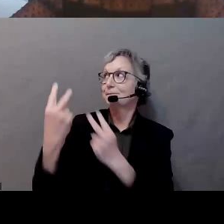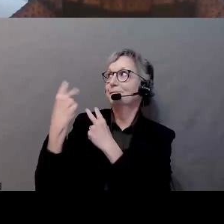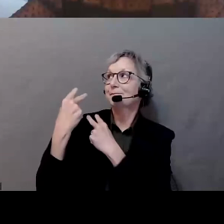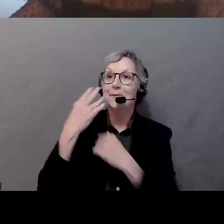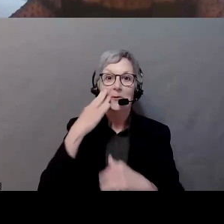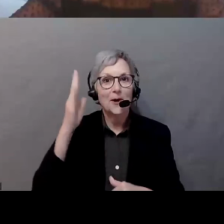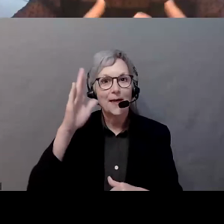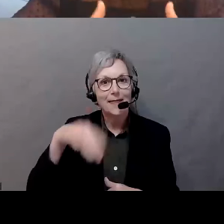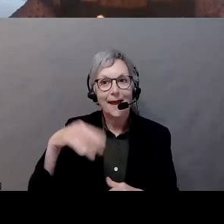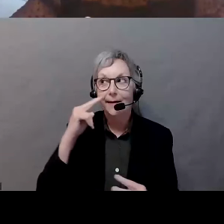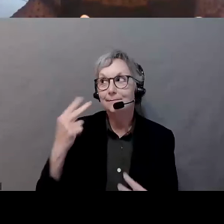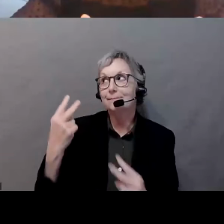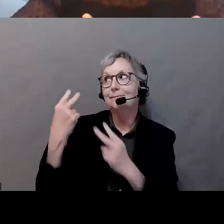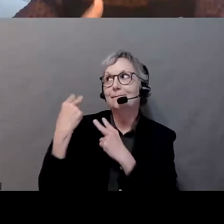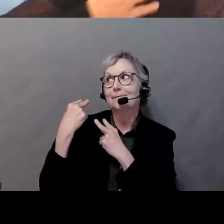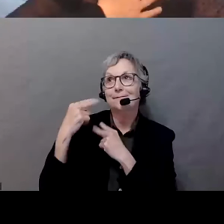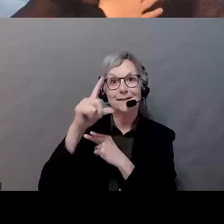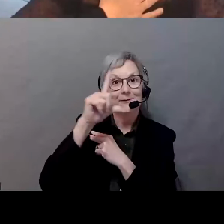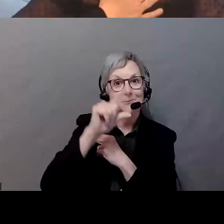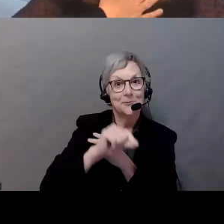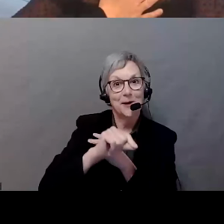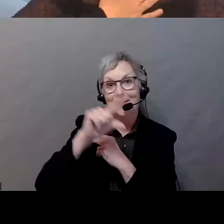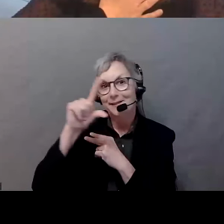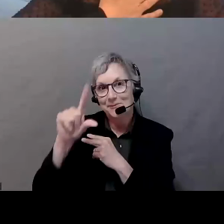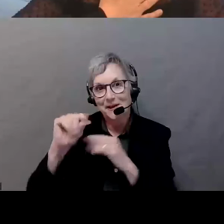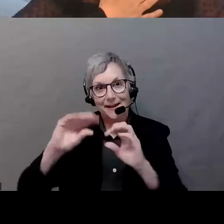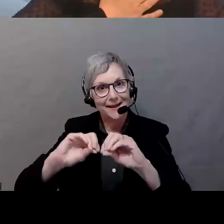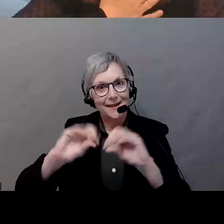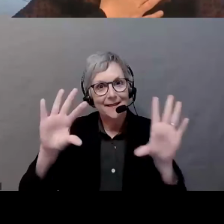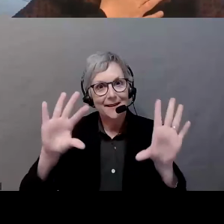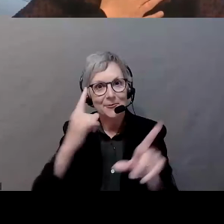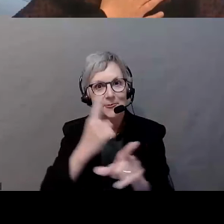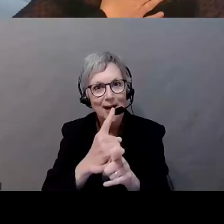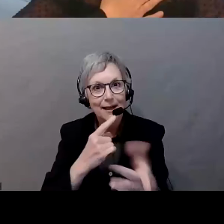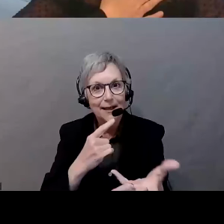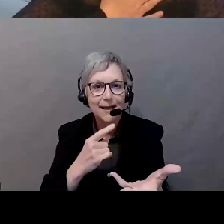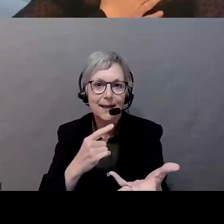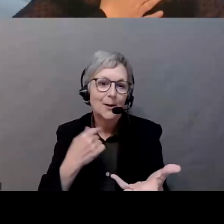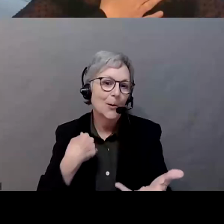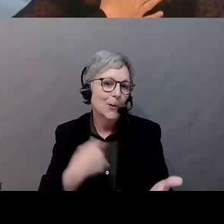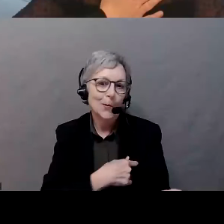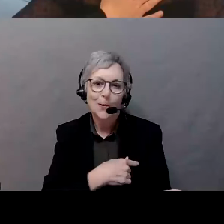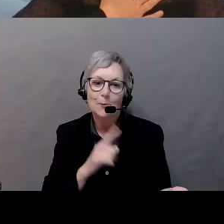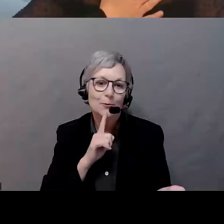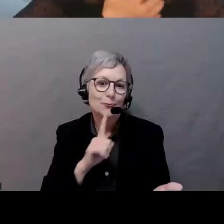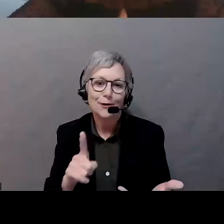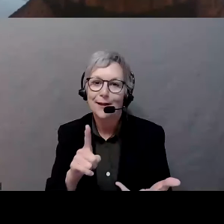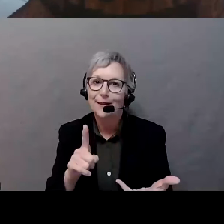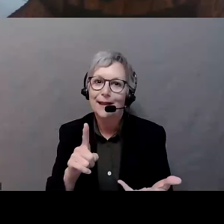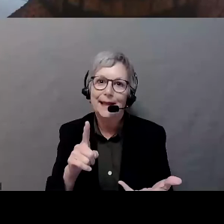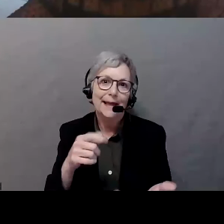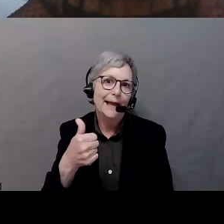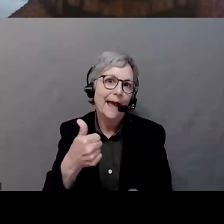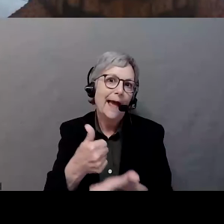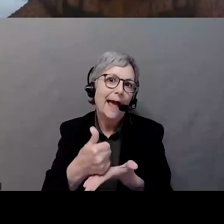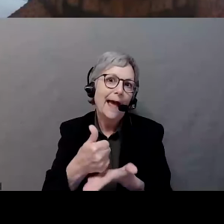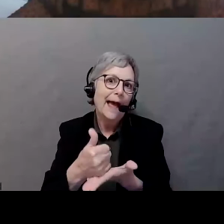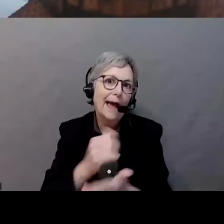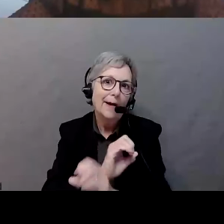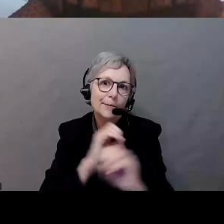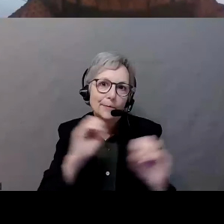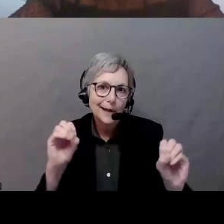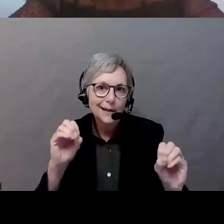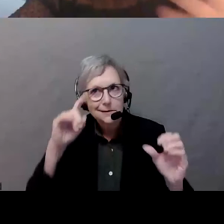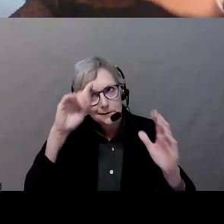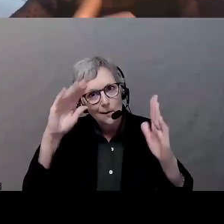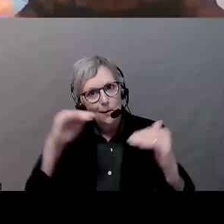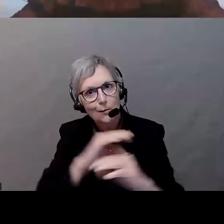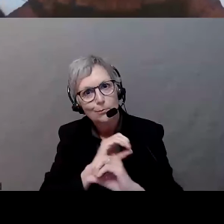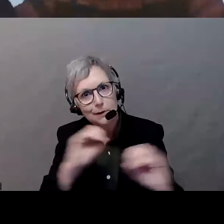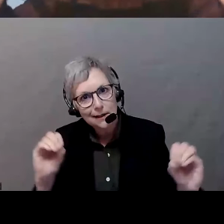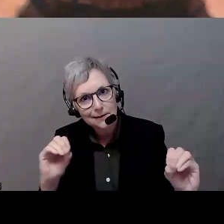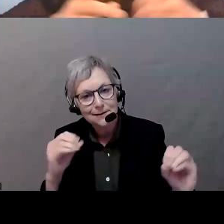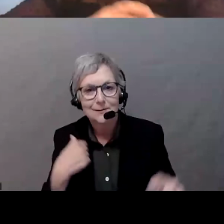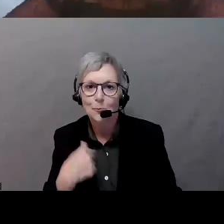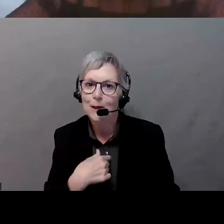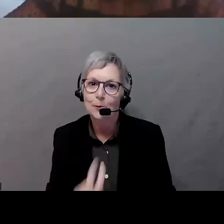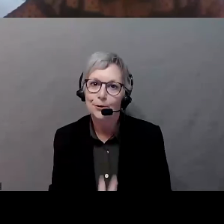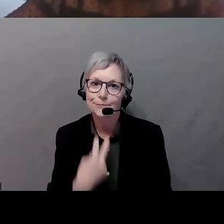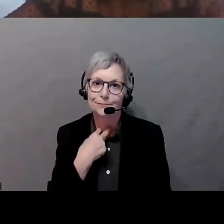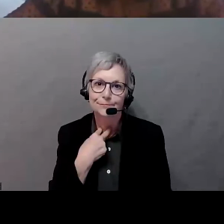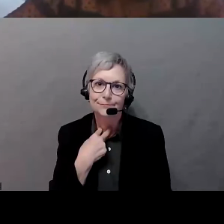AND WHEN I LOOK BACK, WE WERE HELPLESS VICTIMS. I AM LIKE I AM GOING TO GET MY BUTT KICKED